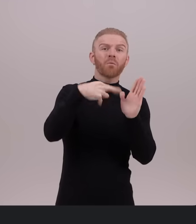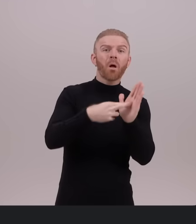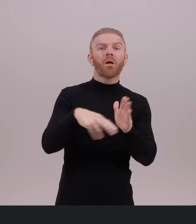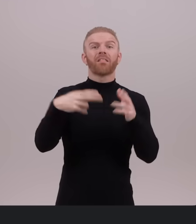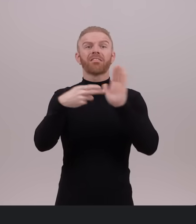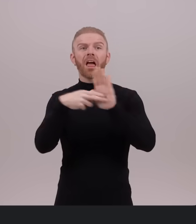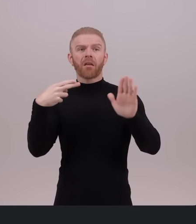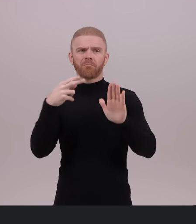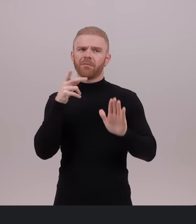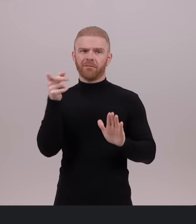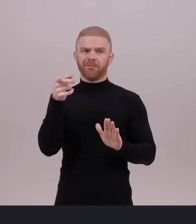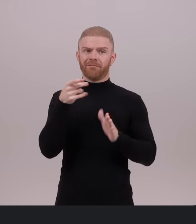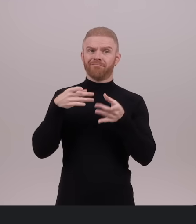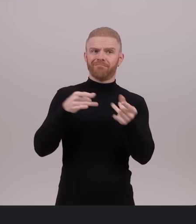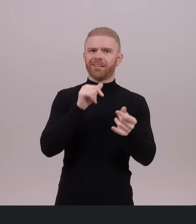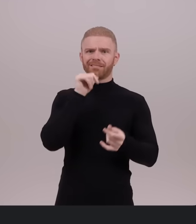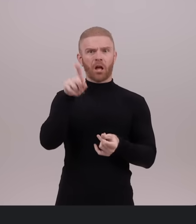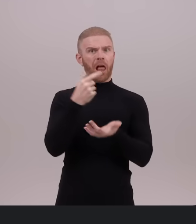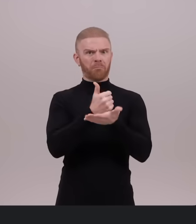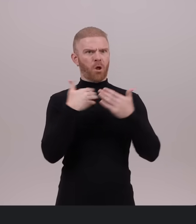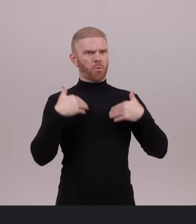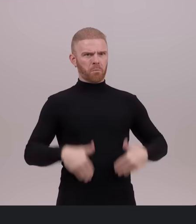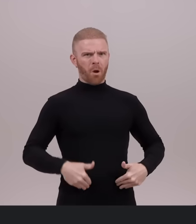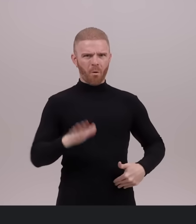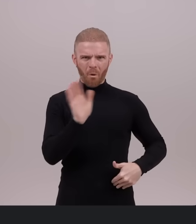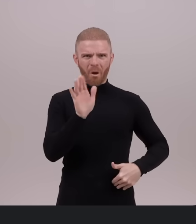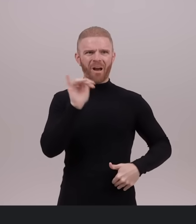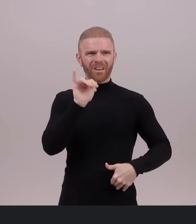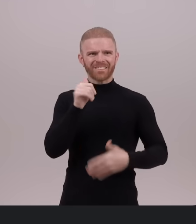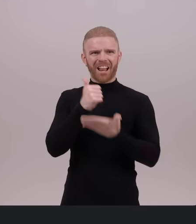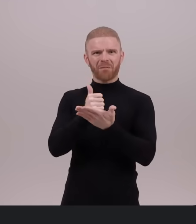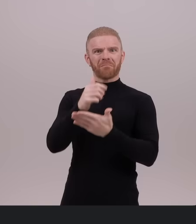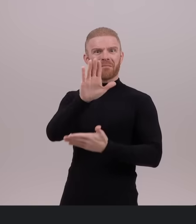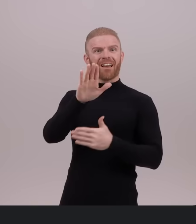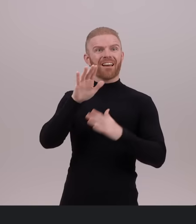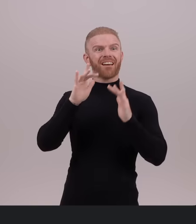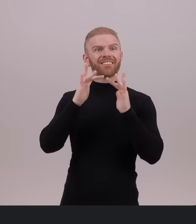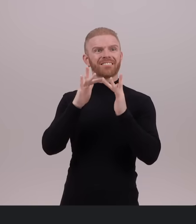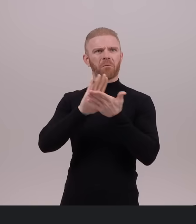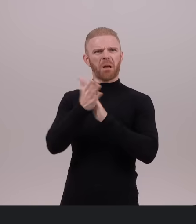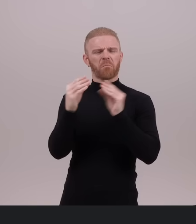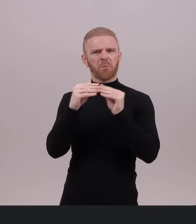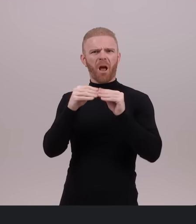it makes your site more actionable for an agent, too. When an issue is surfaced through Lighthouse,